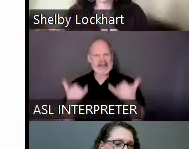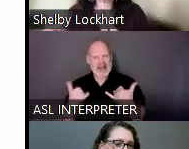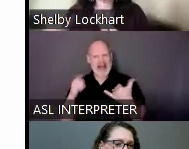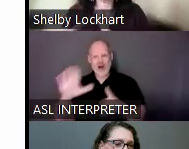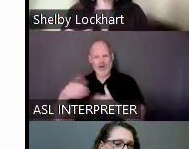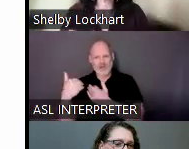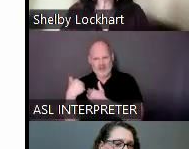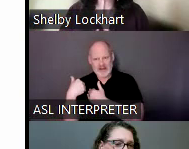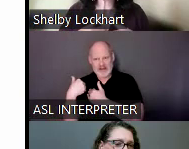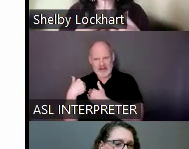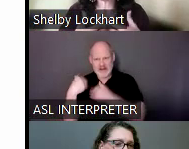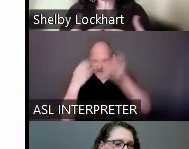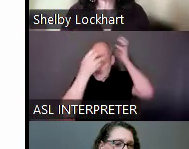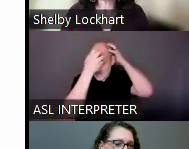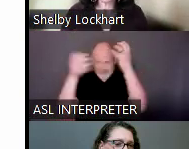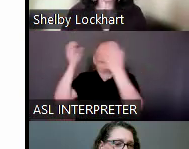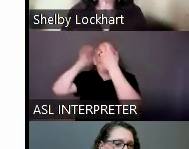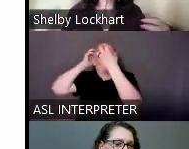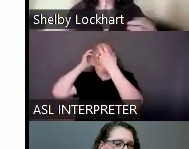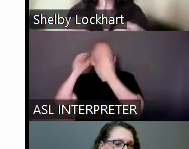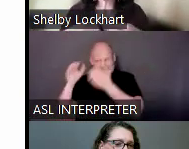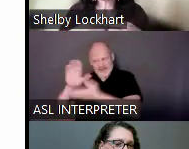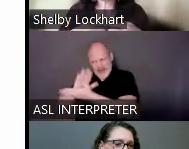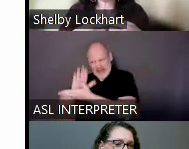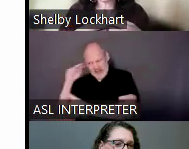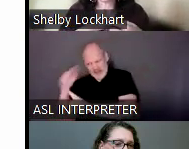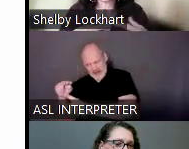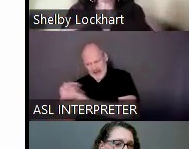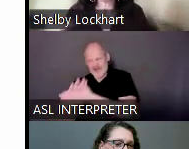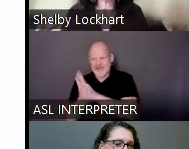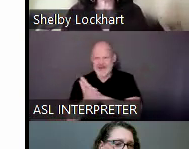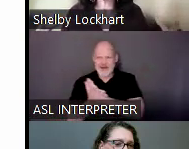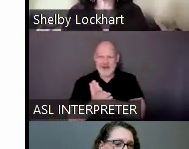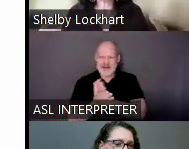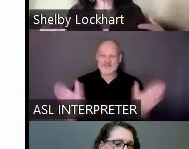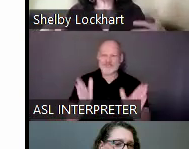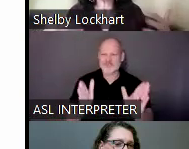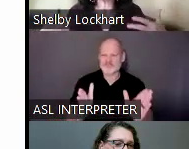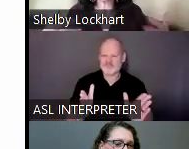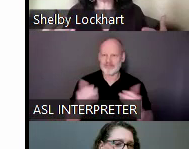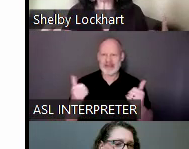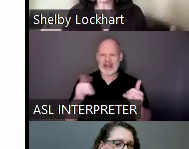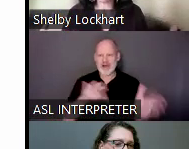muscle. If a culture of inquiry, a collective culture of responsibility around attendance